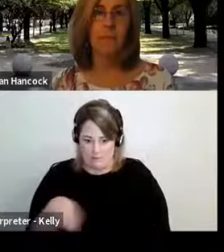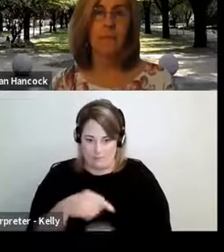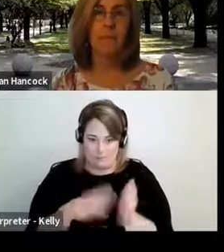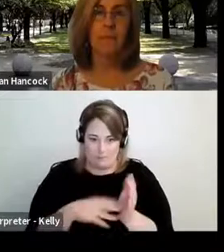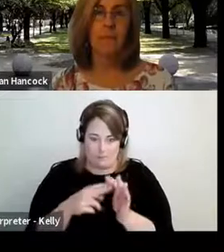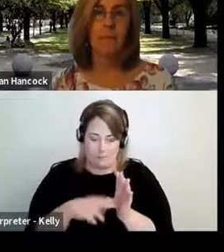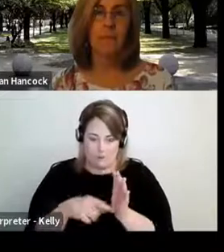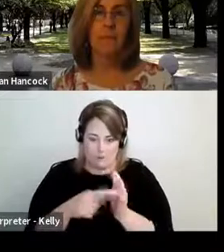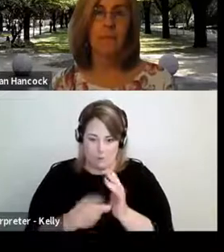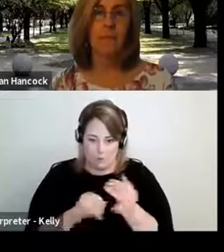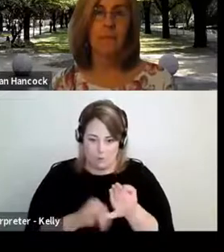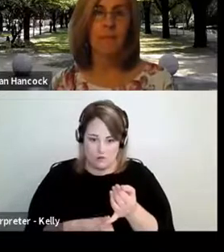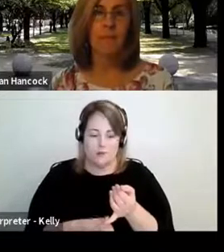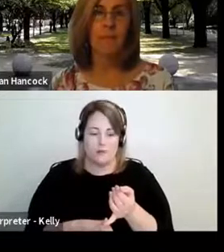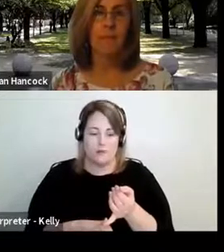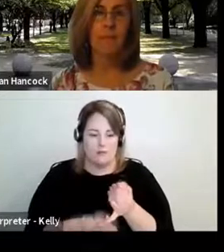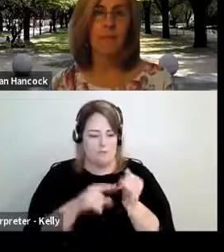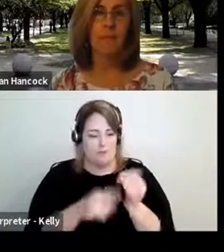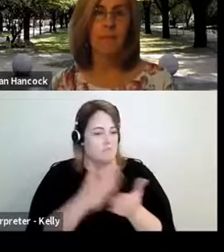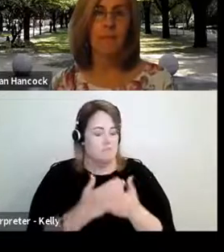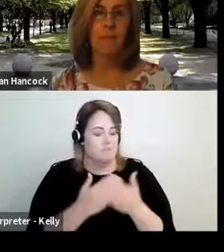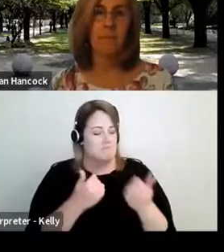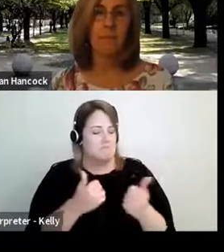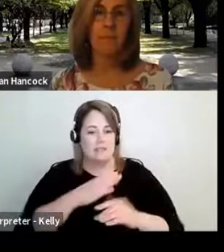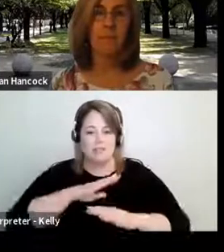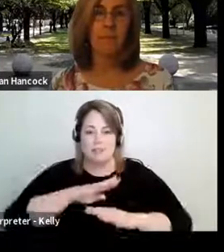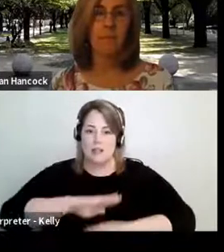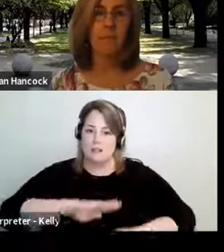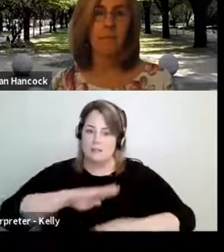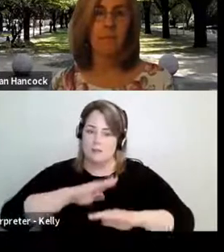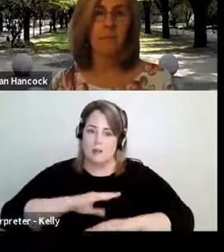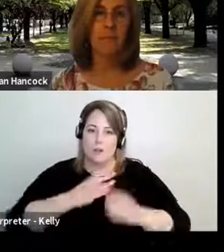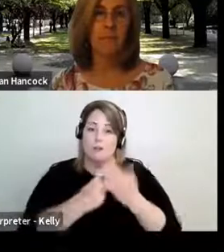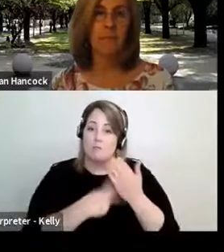they have been highly satisfied with the program and recommended it to other students in their